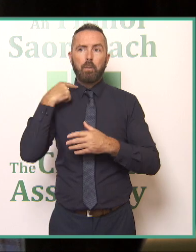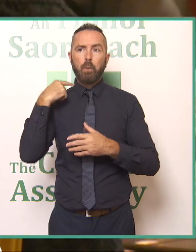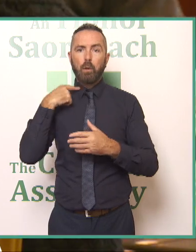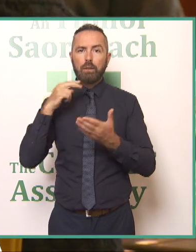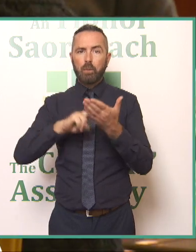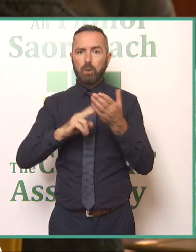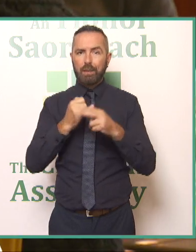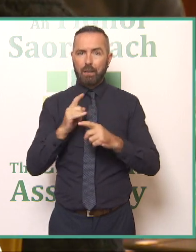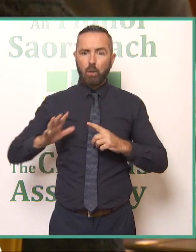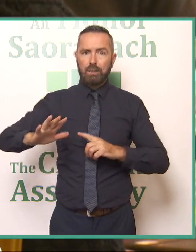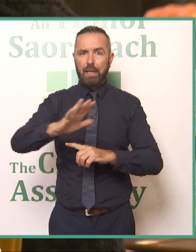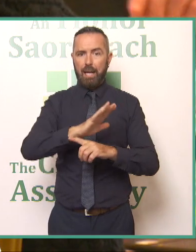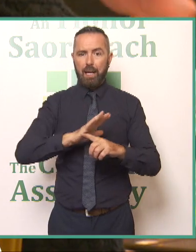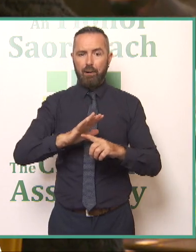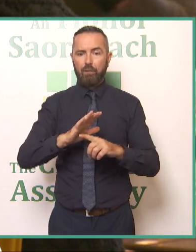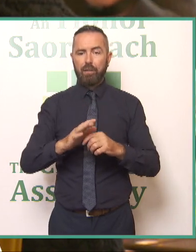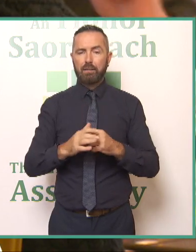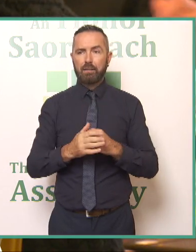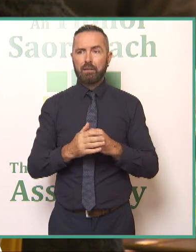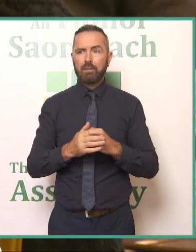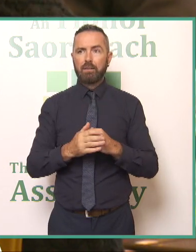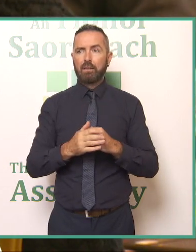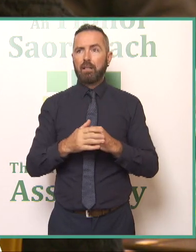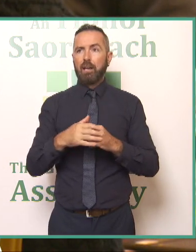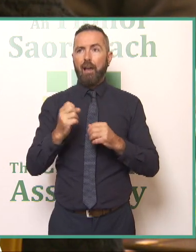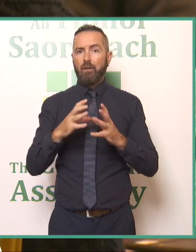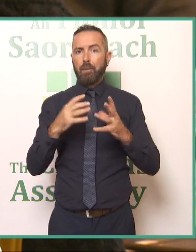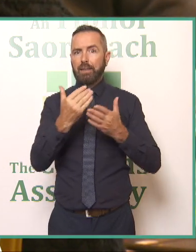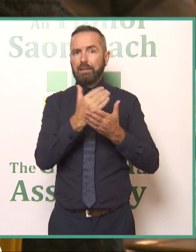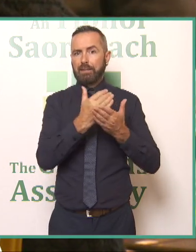those areas low input pastures as well there is a big save and there from from a Casper interview